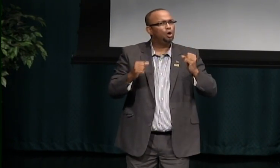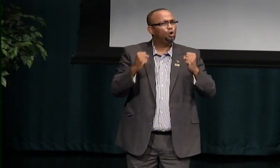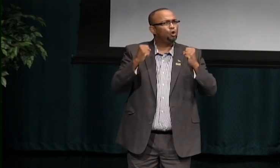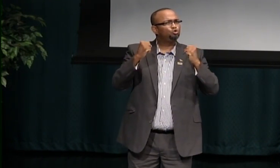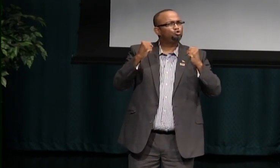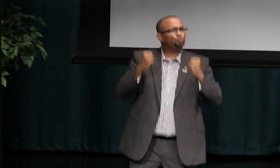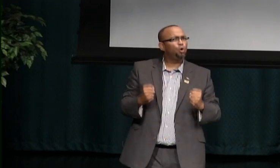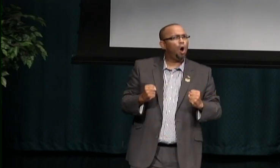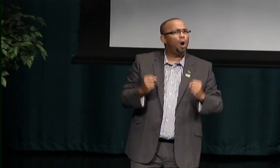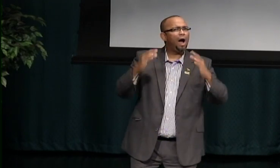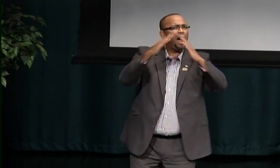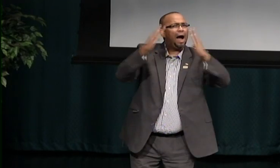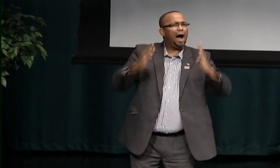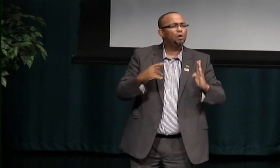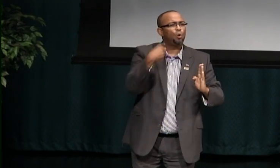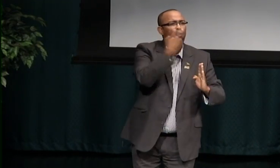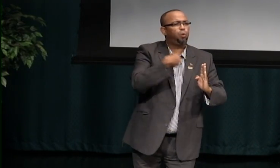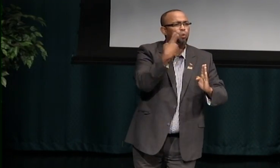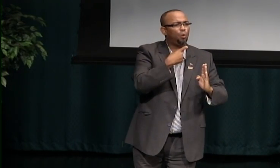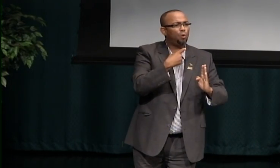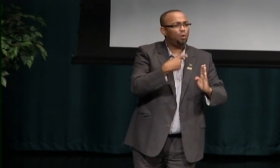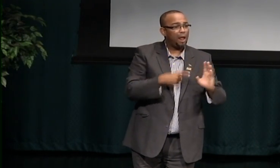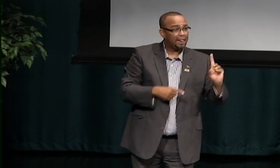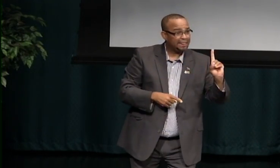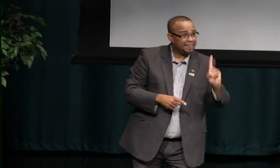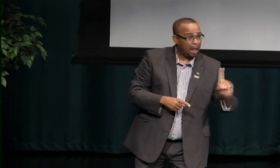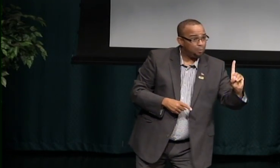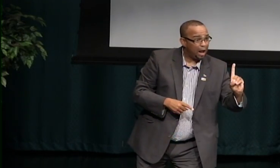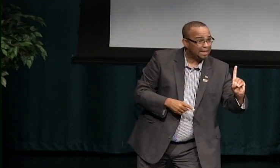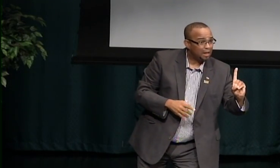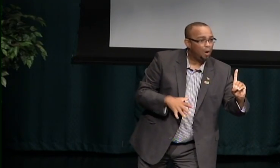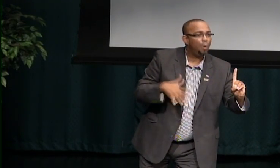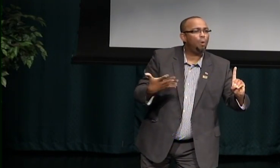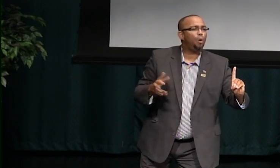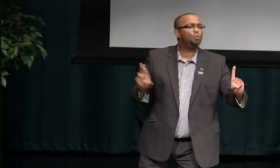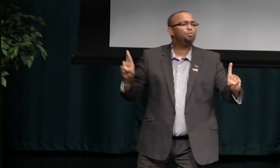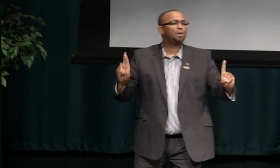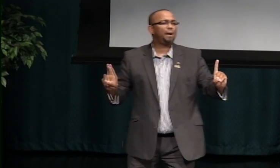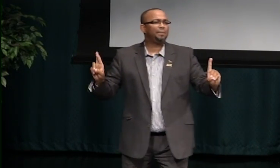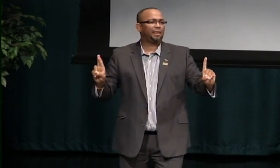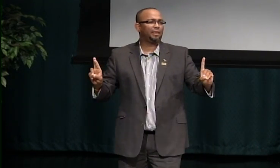And what you need to do here in the states, you need to know who are your allies in the house.